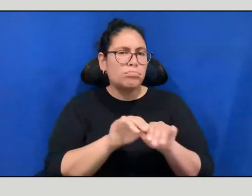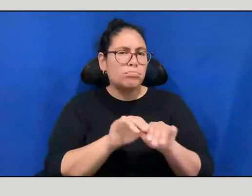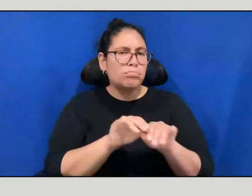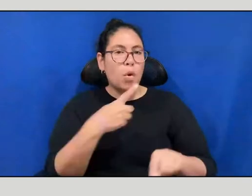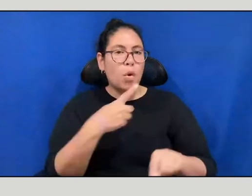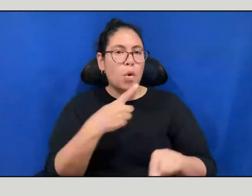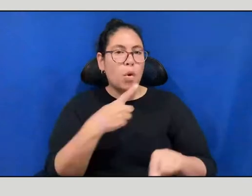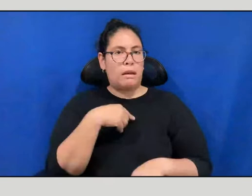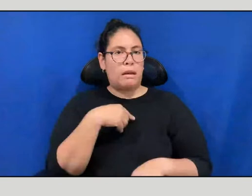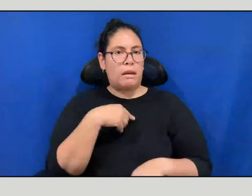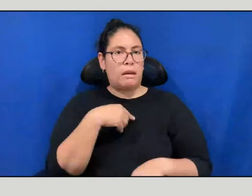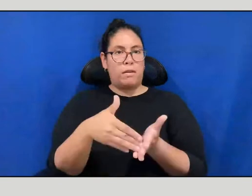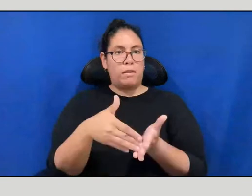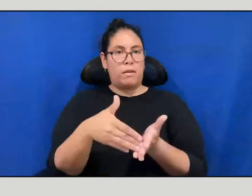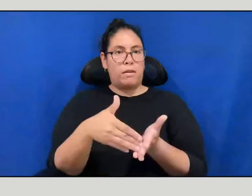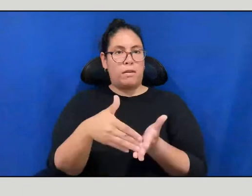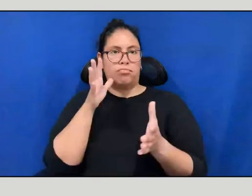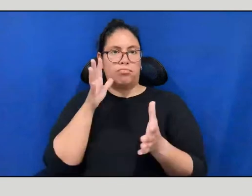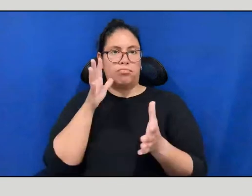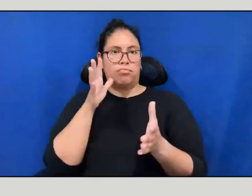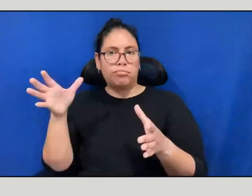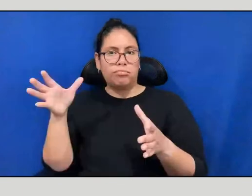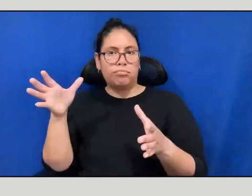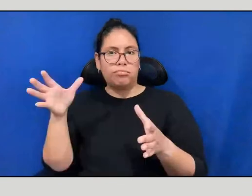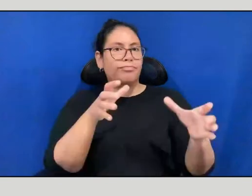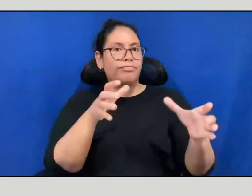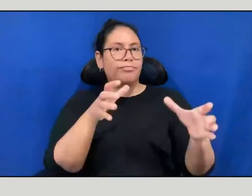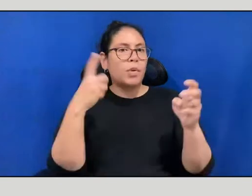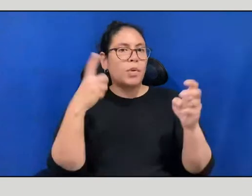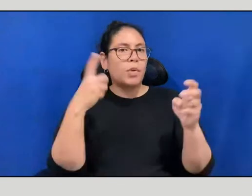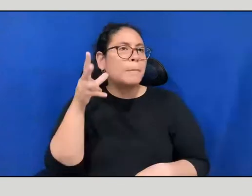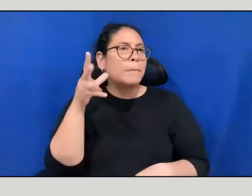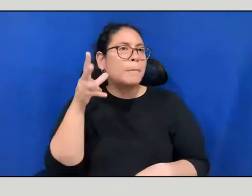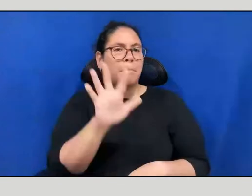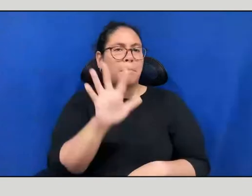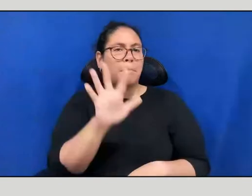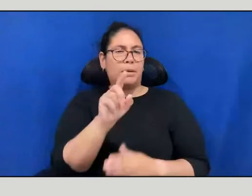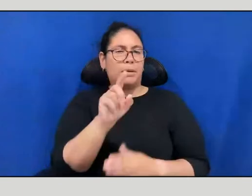which is maybe like 30 minutes outside of San Juan. If anyone here has heard